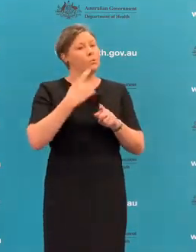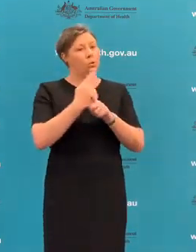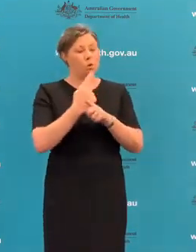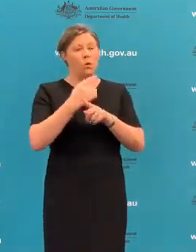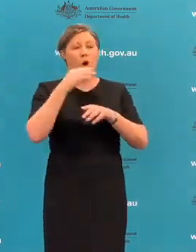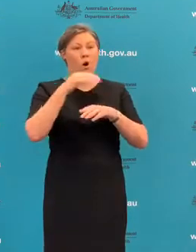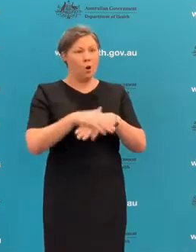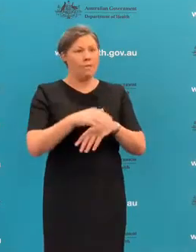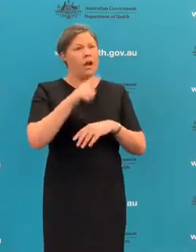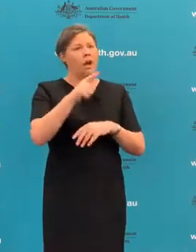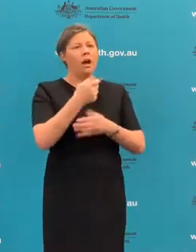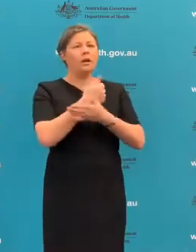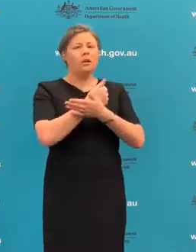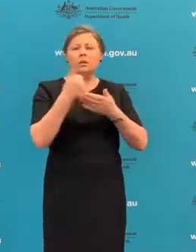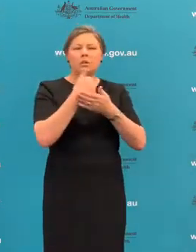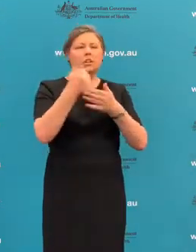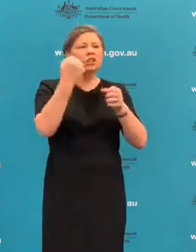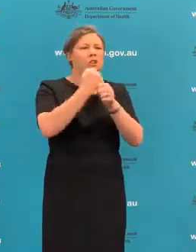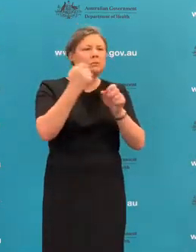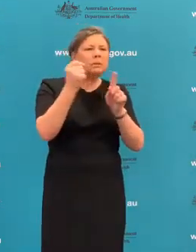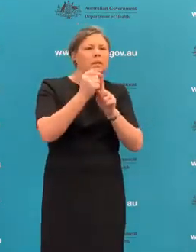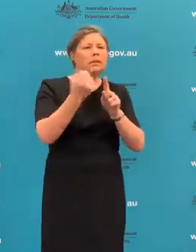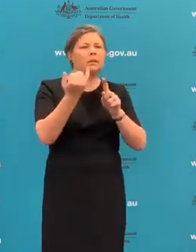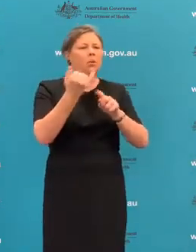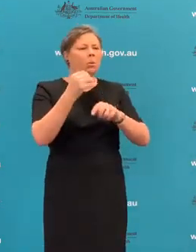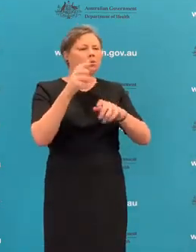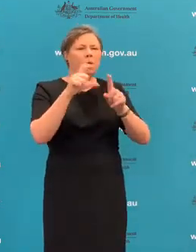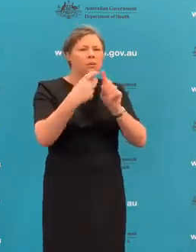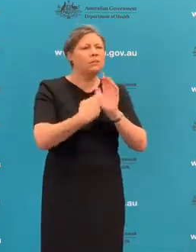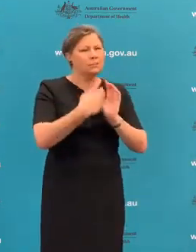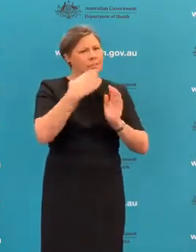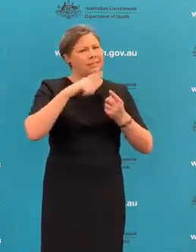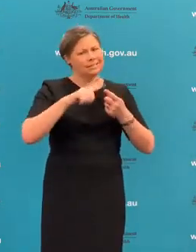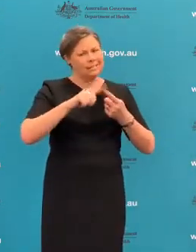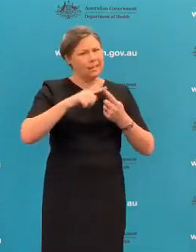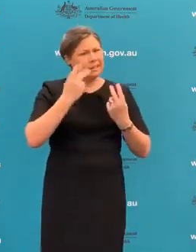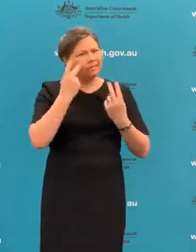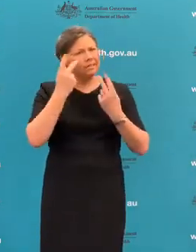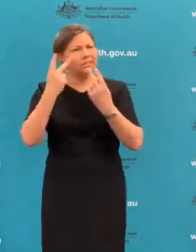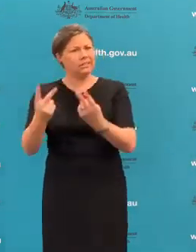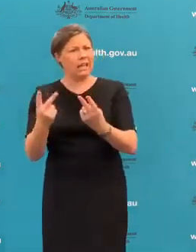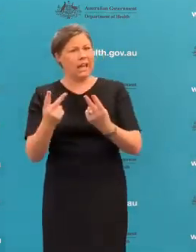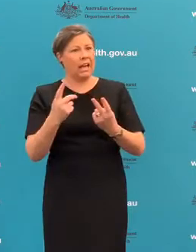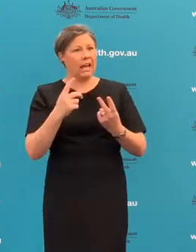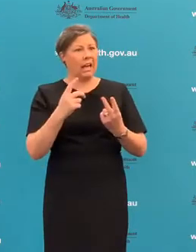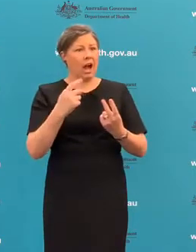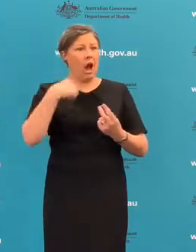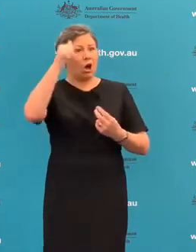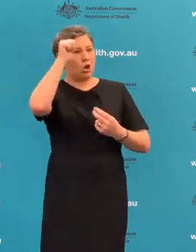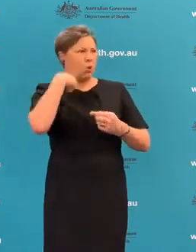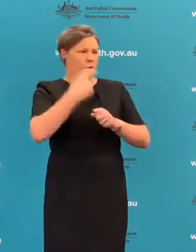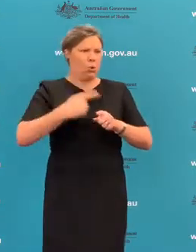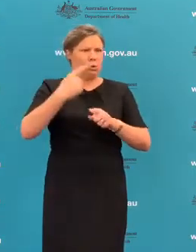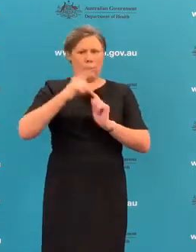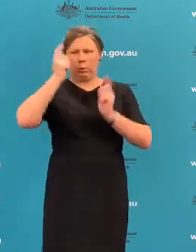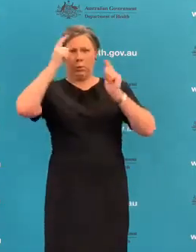receive healthcare for all our care needs. While much of our focus remains on COVID-19 it is absolutely essential